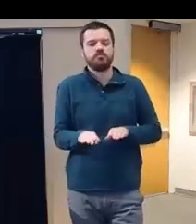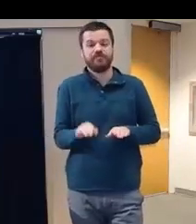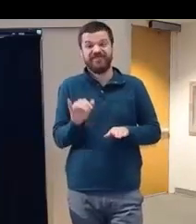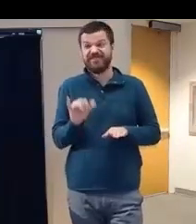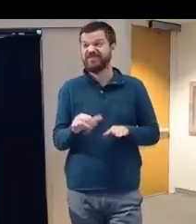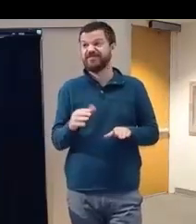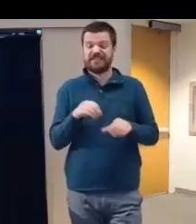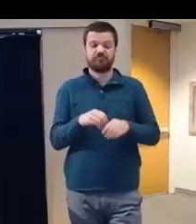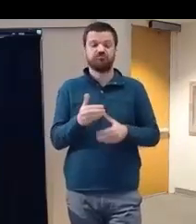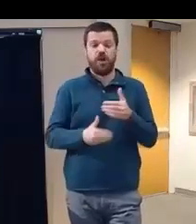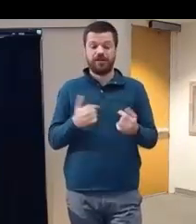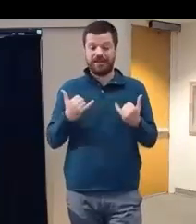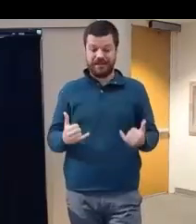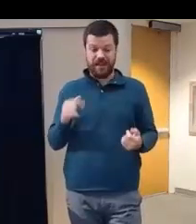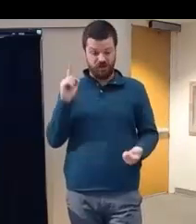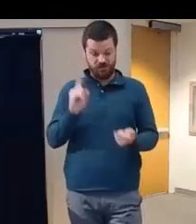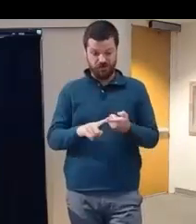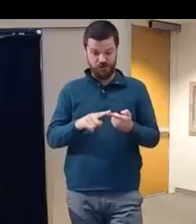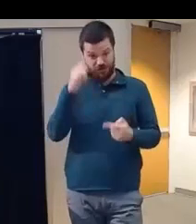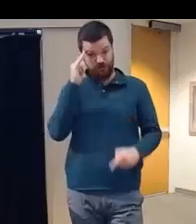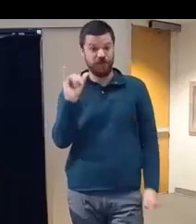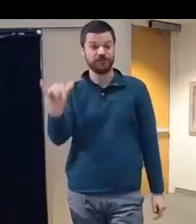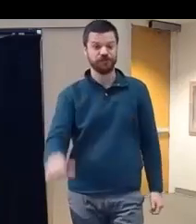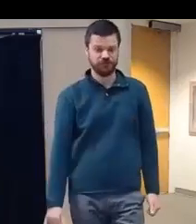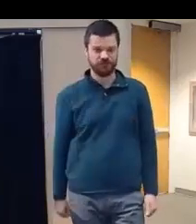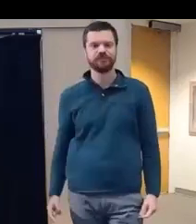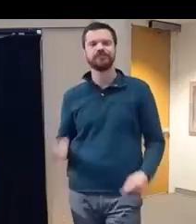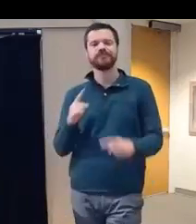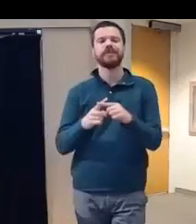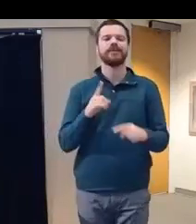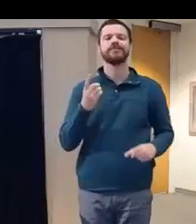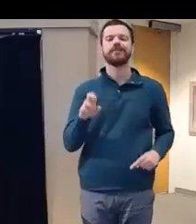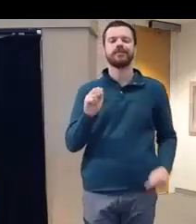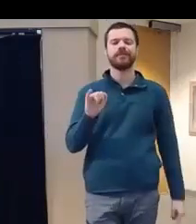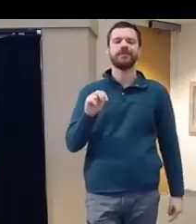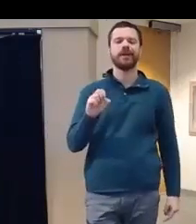going to be in process from now until forever and then Dr Ainsworth has already talked about the